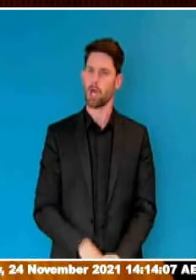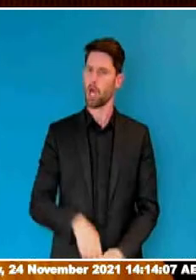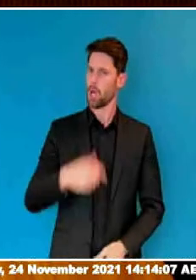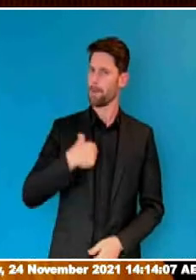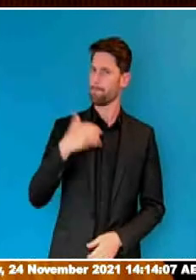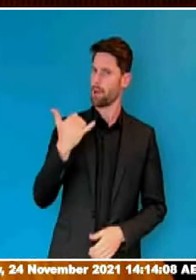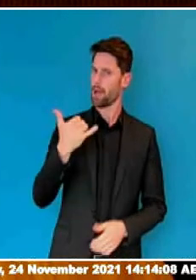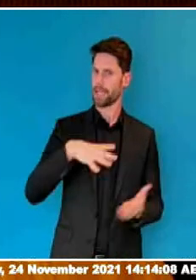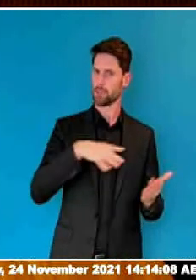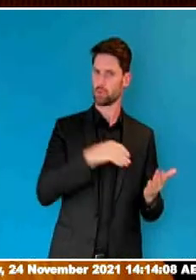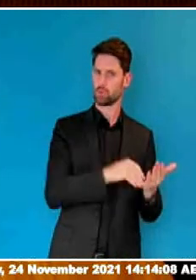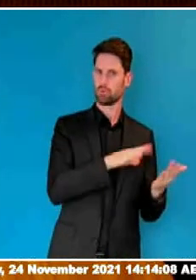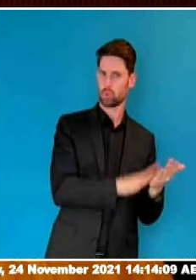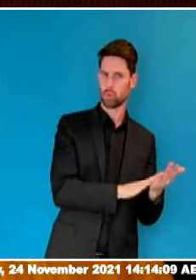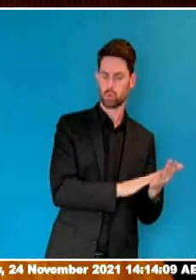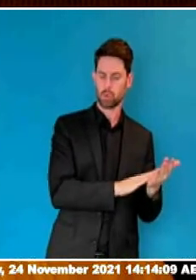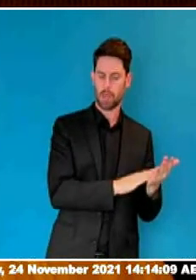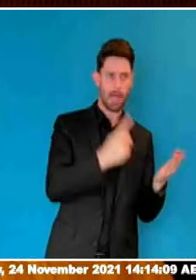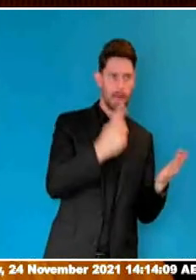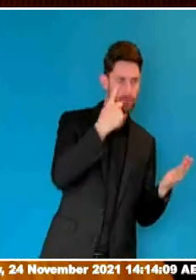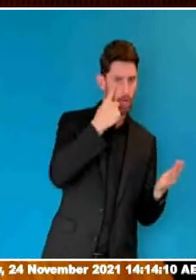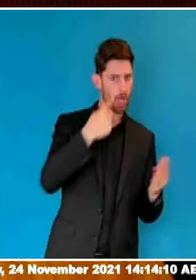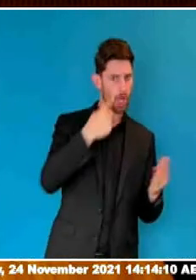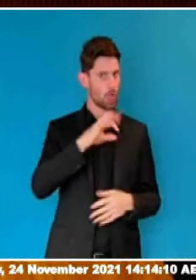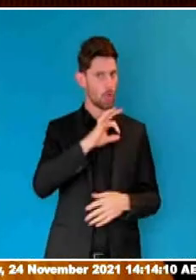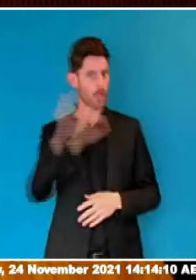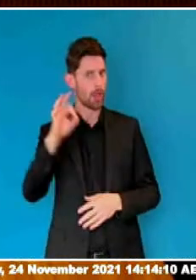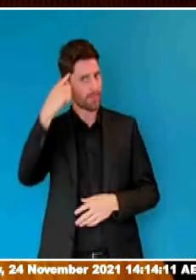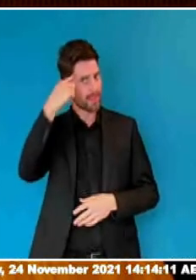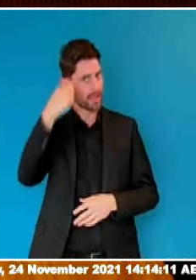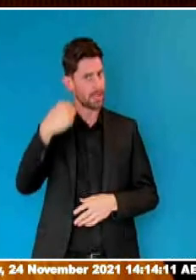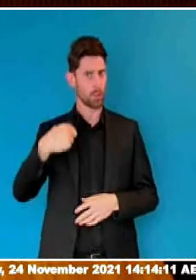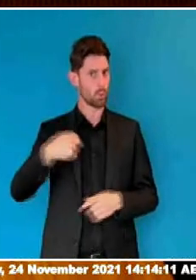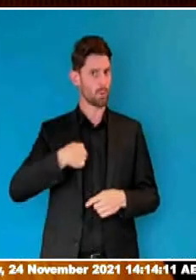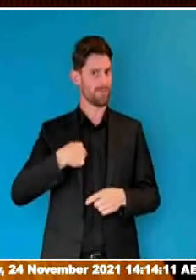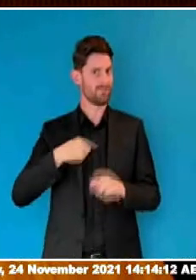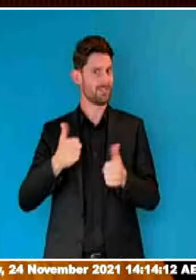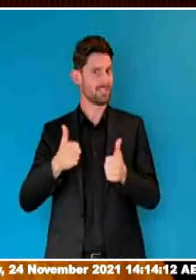I'm not aware that we have done research specific to that question.